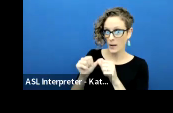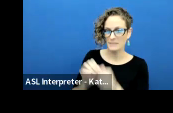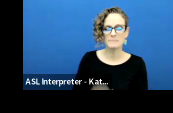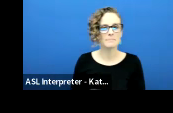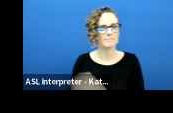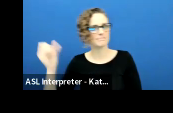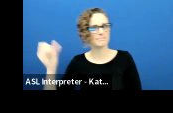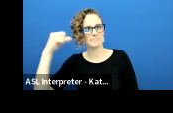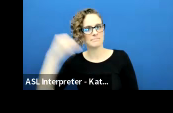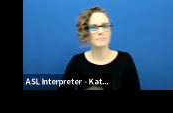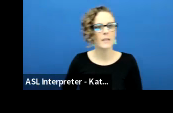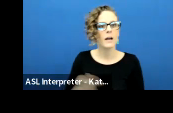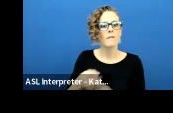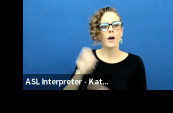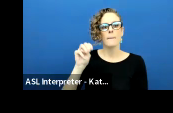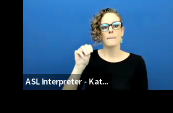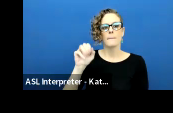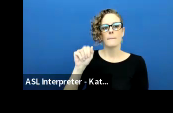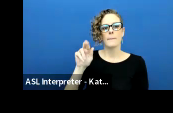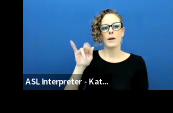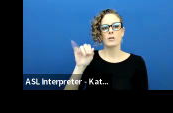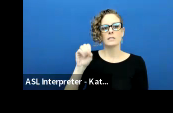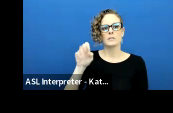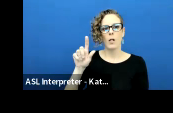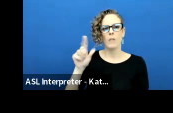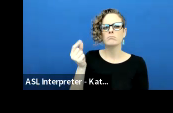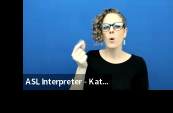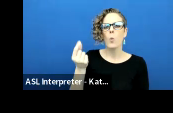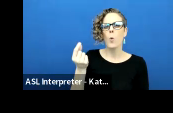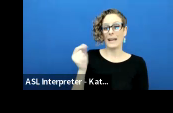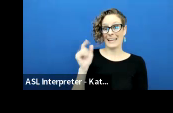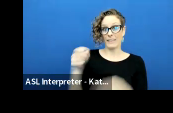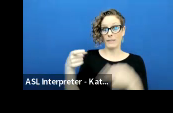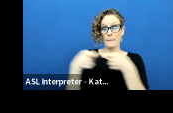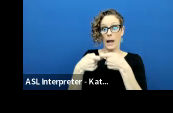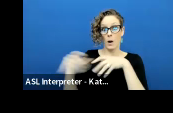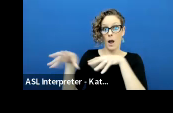um this one's from Marisol what would you say is a backup plan if there's a power failure that's